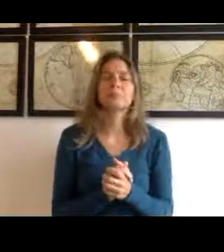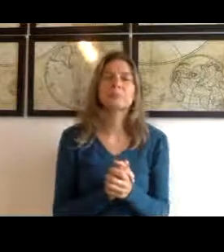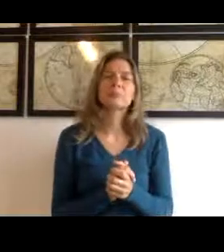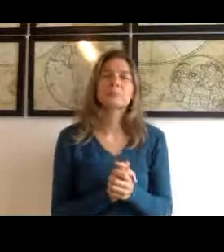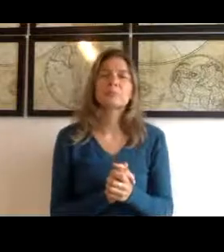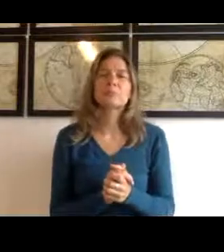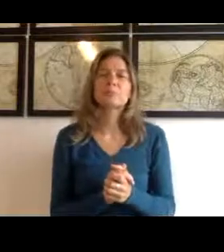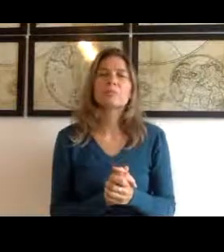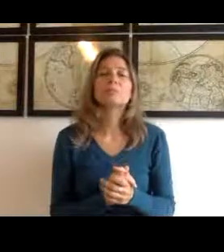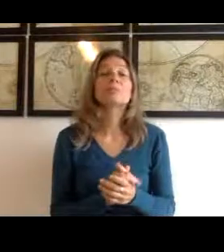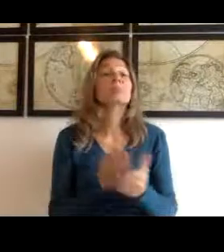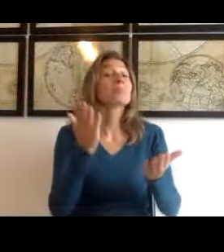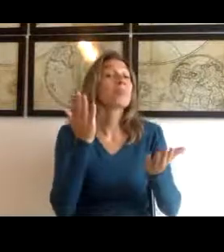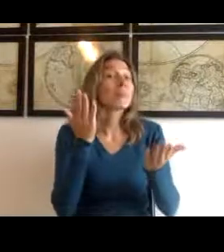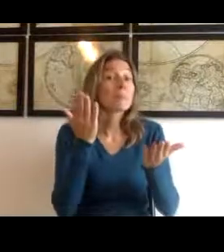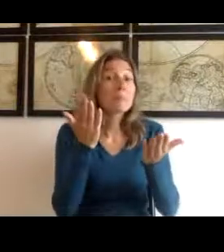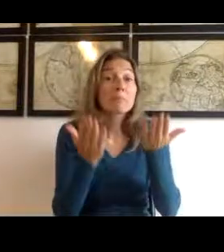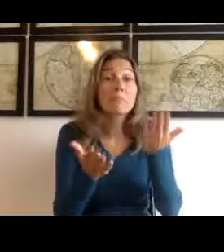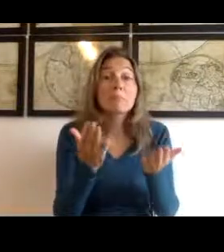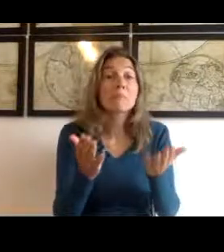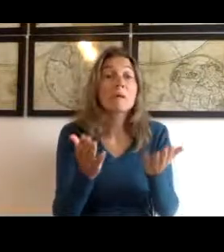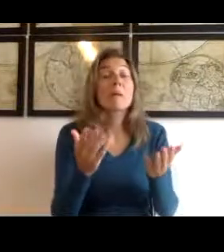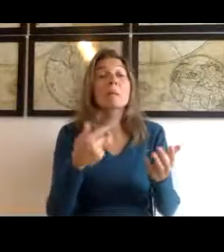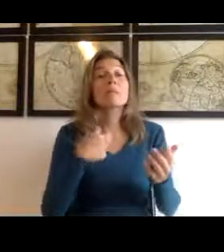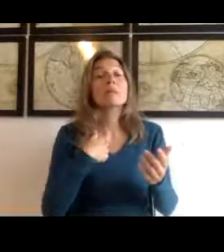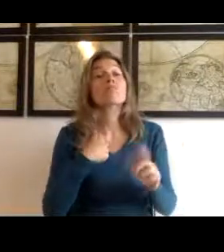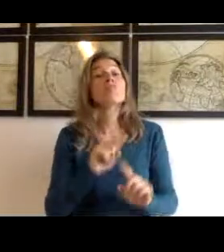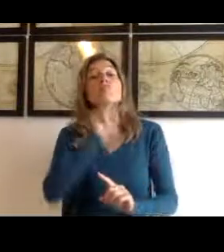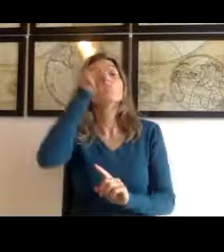for example, reasonable accommodation. How will this be factored in?